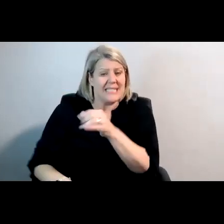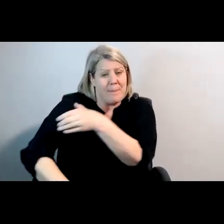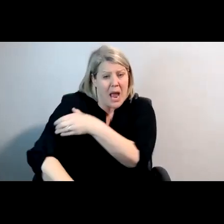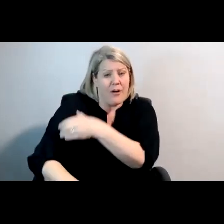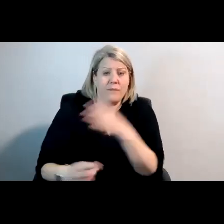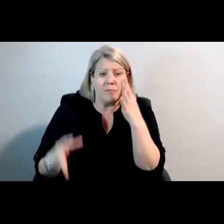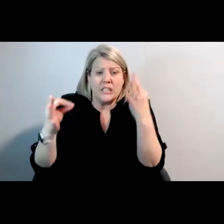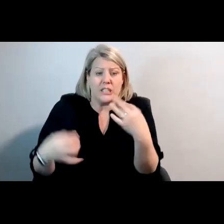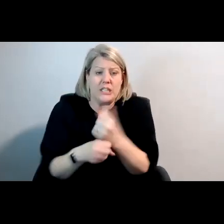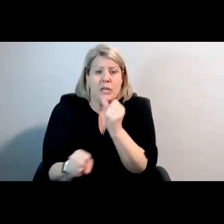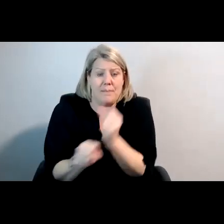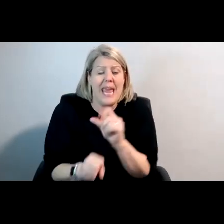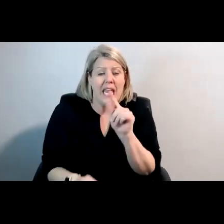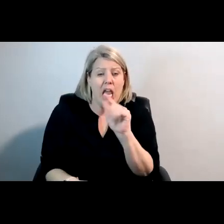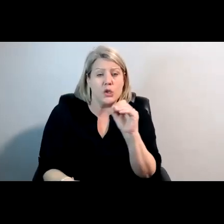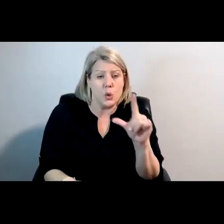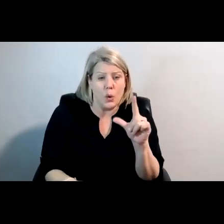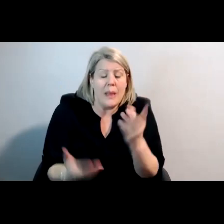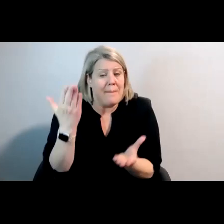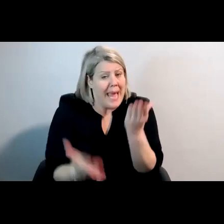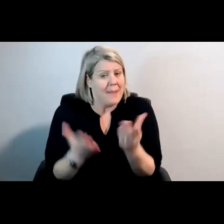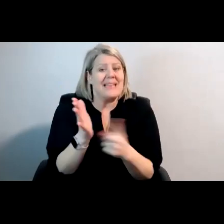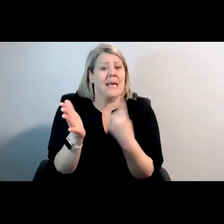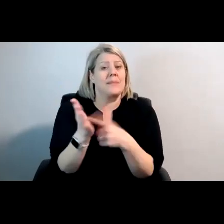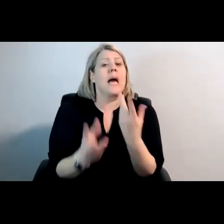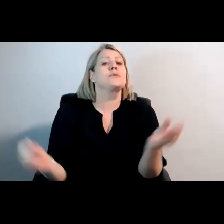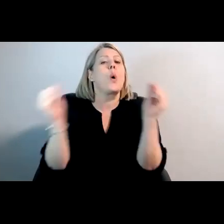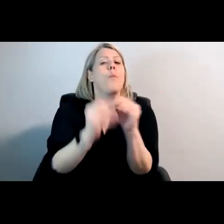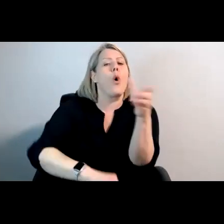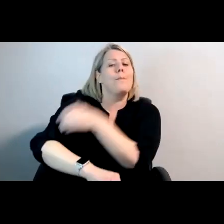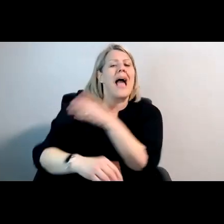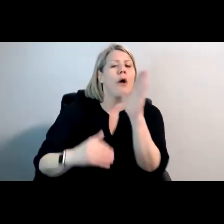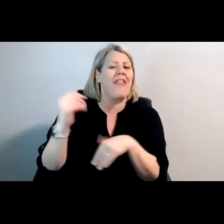One that may be more powerful than needed. Even if the order appointing a guardian is valid